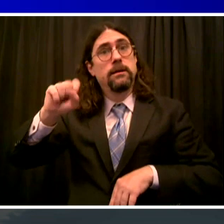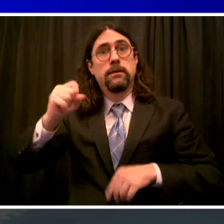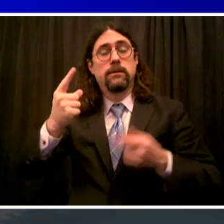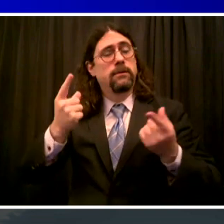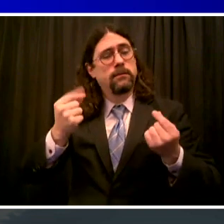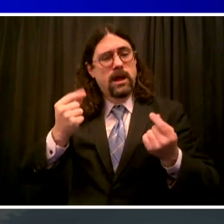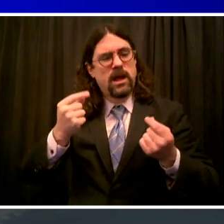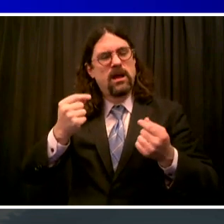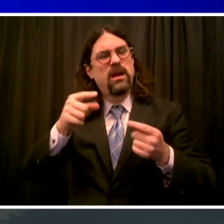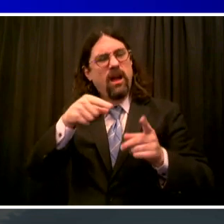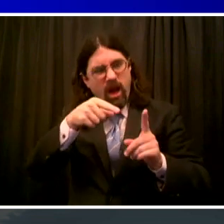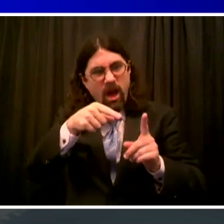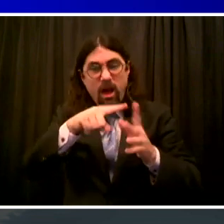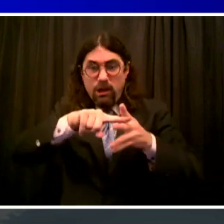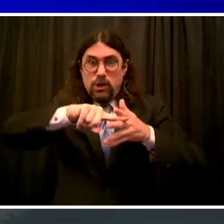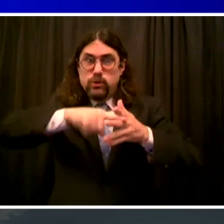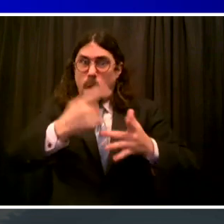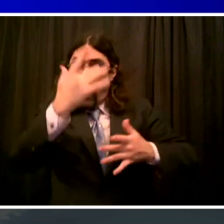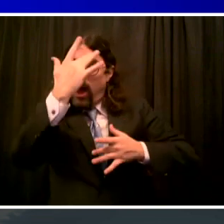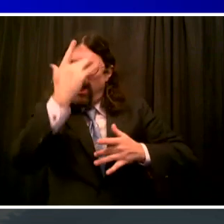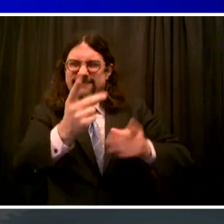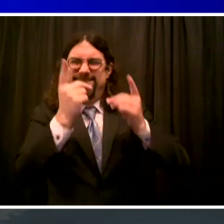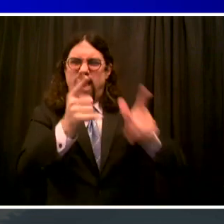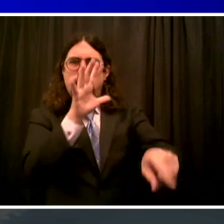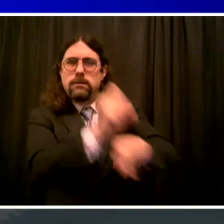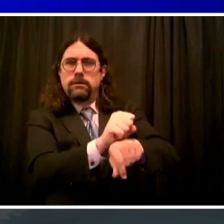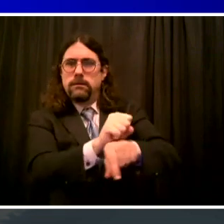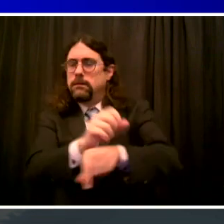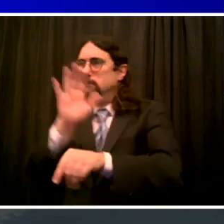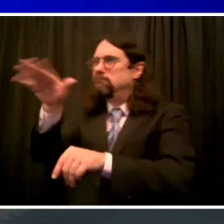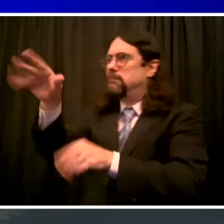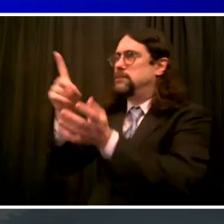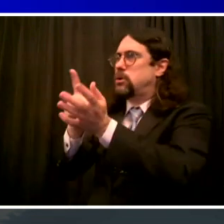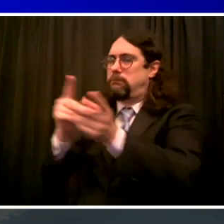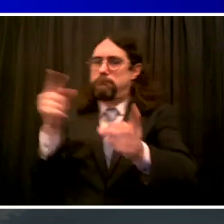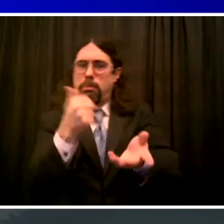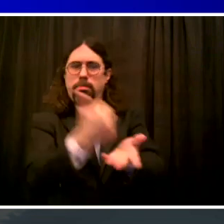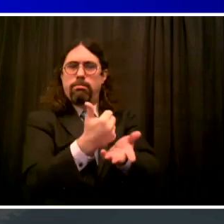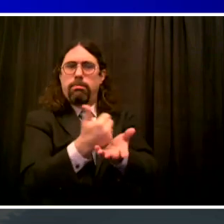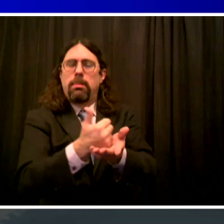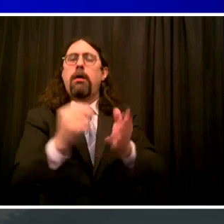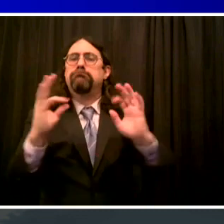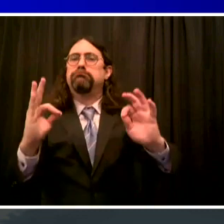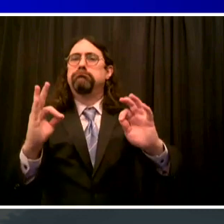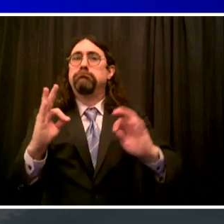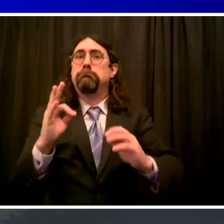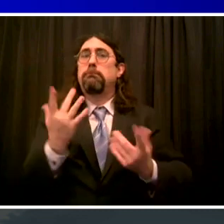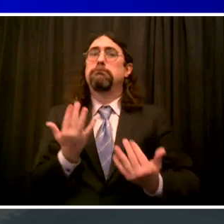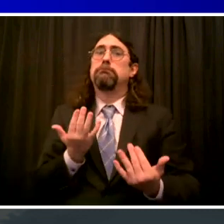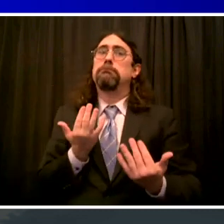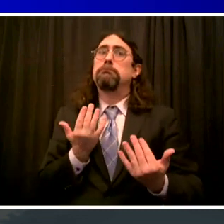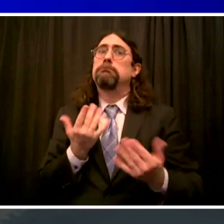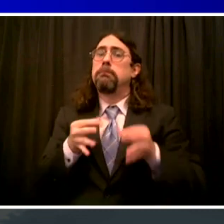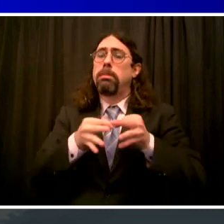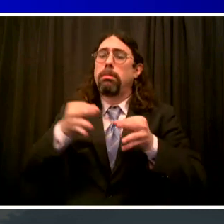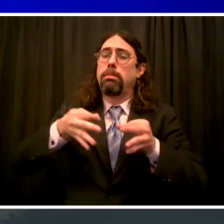WE KNOW THERE ARE ECRTAIN CHALLENGES IN EAYRL DEECTTONI THAT CAN LEAD TO RESOLUTION.